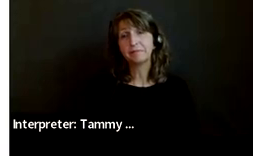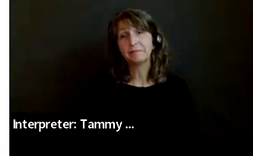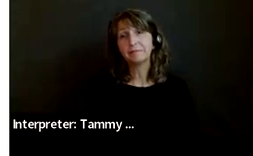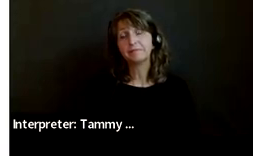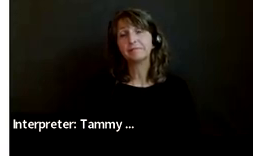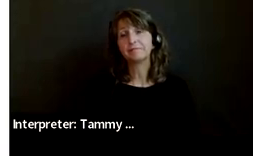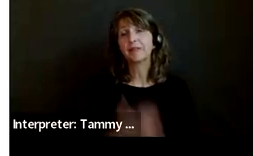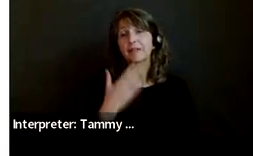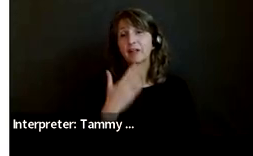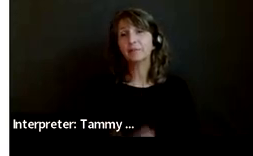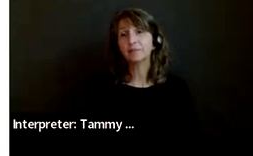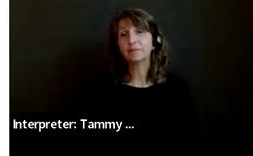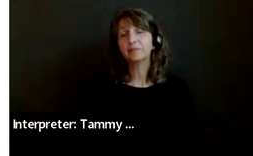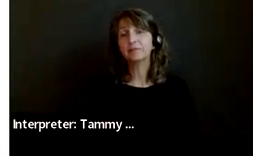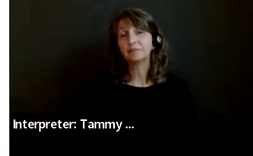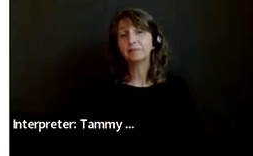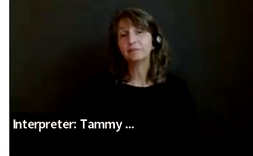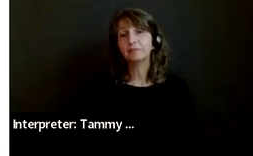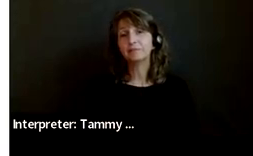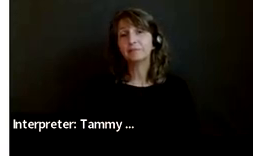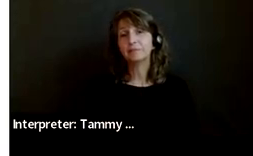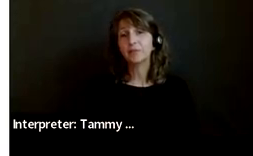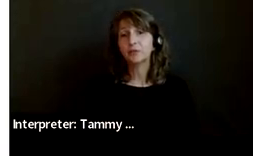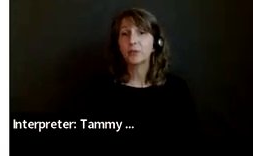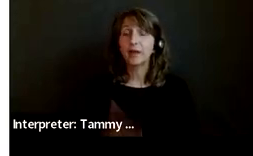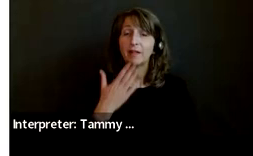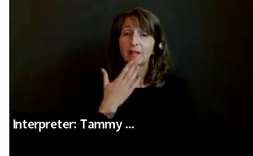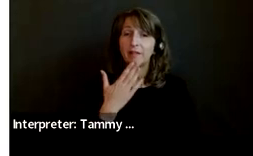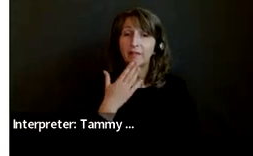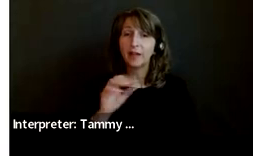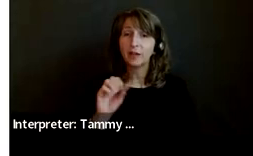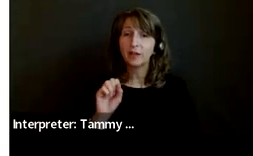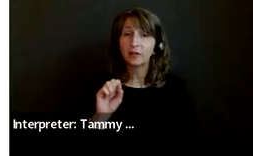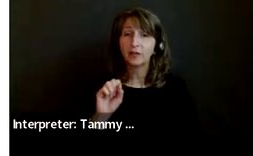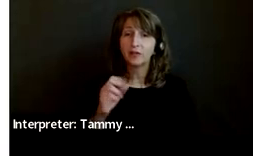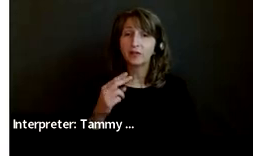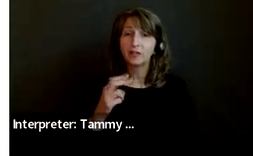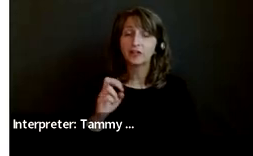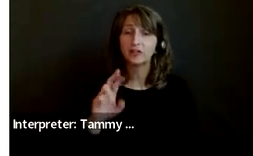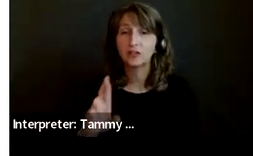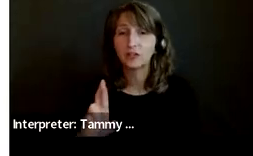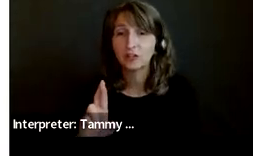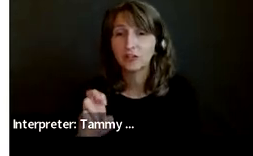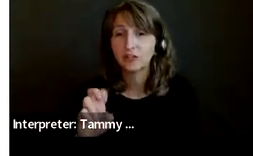Thanks. Well, again, Sherry, thank you so much for being here today. Our final presentation of the day will begin at 3 p.